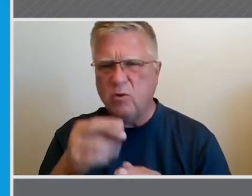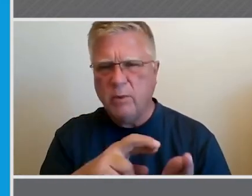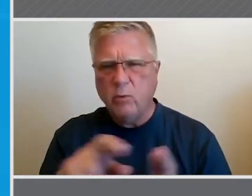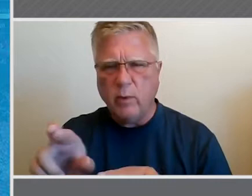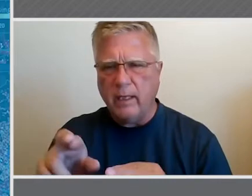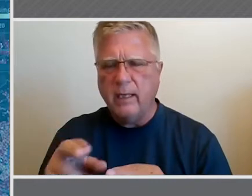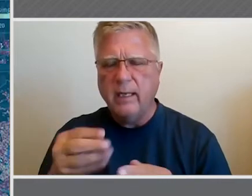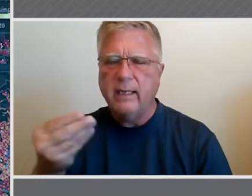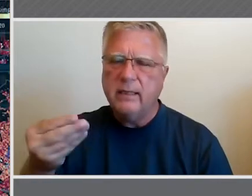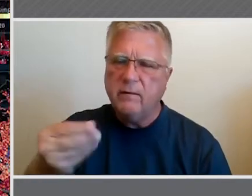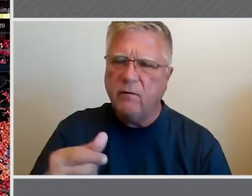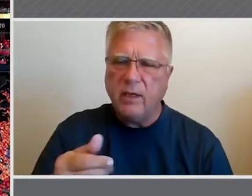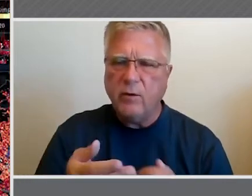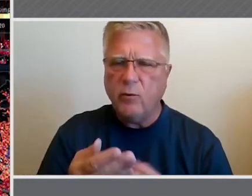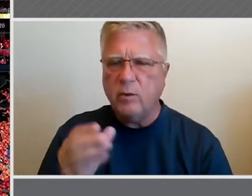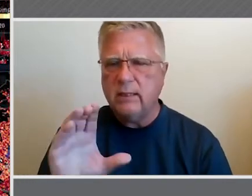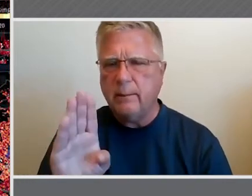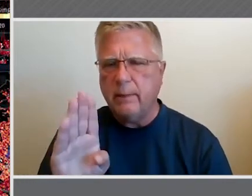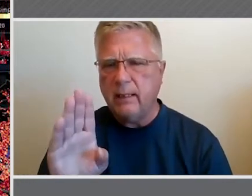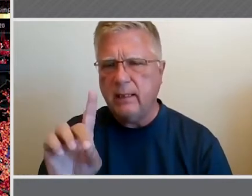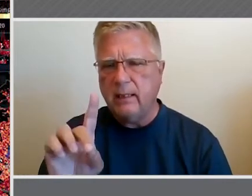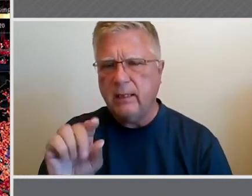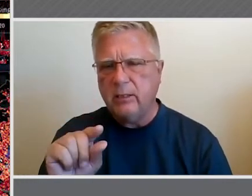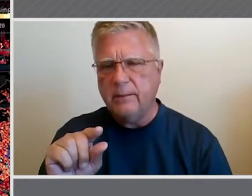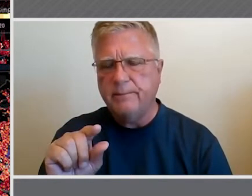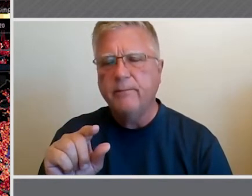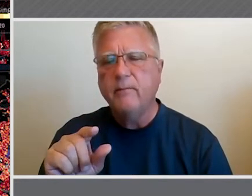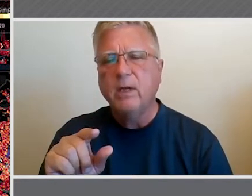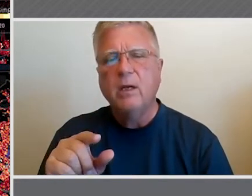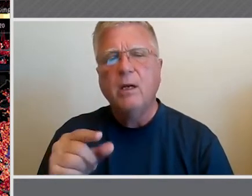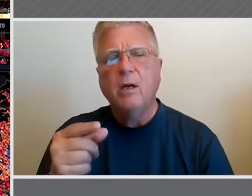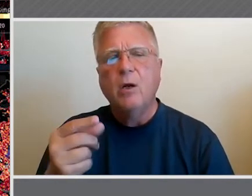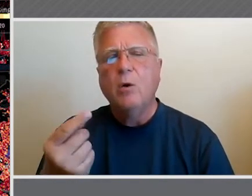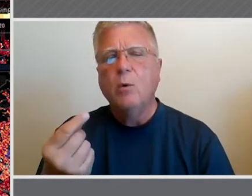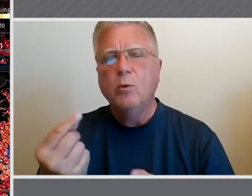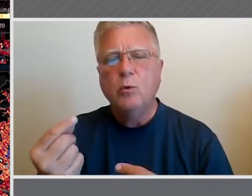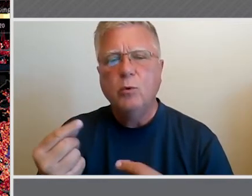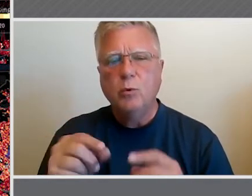We also do data analysis and policy development.